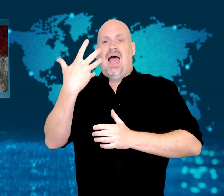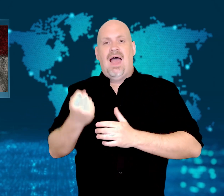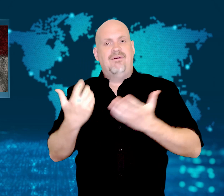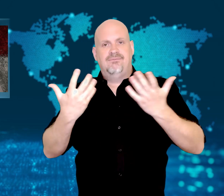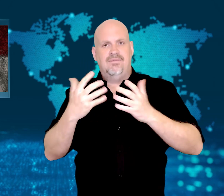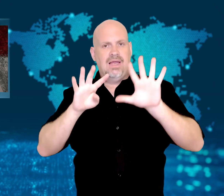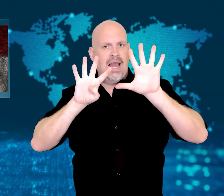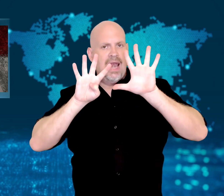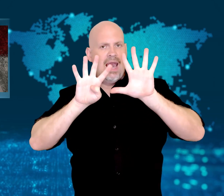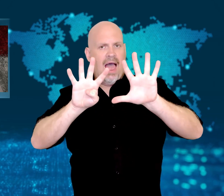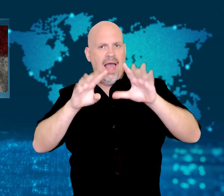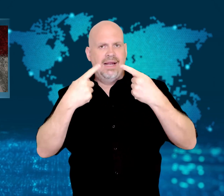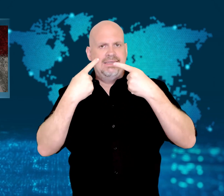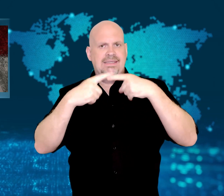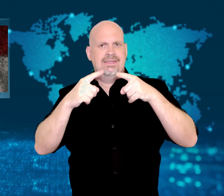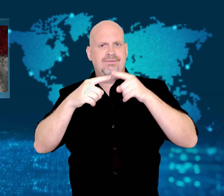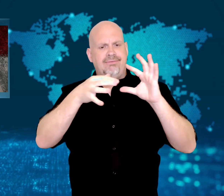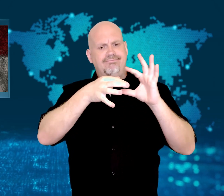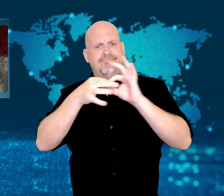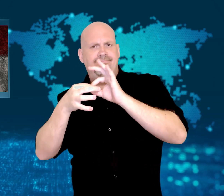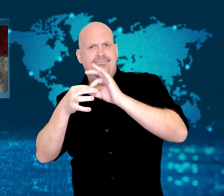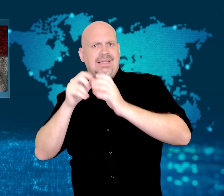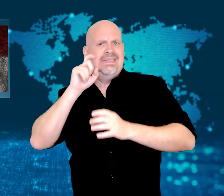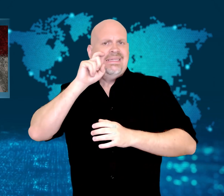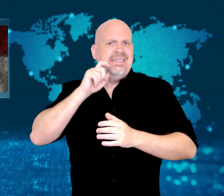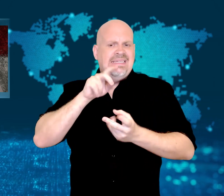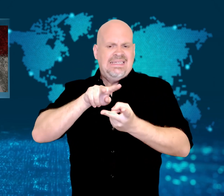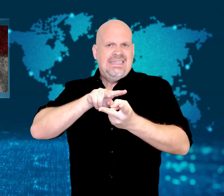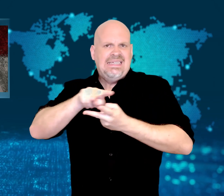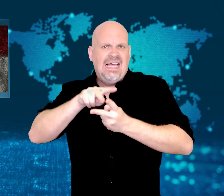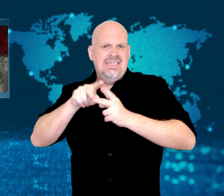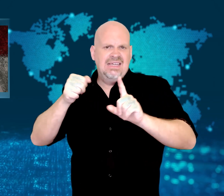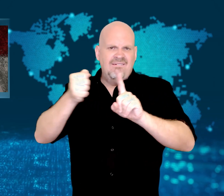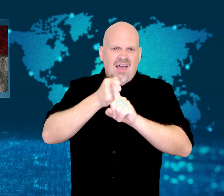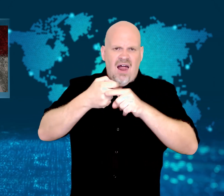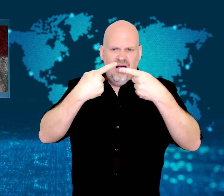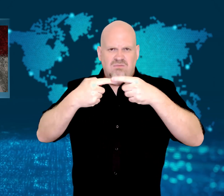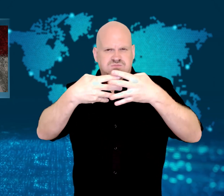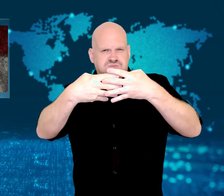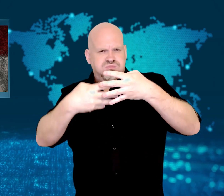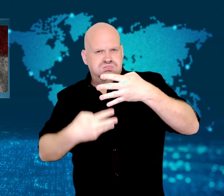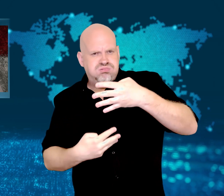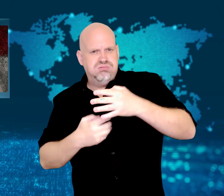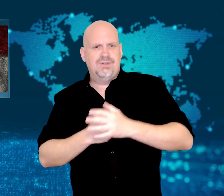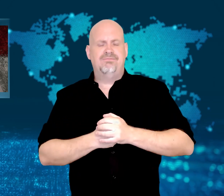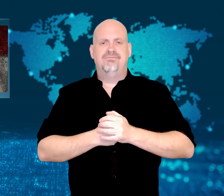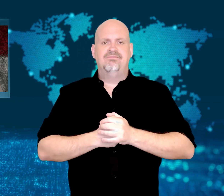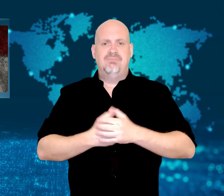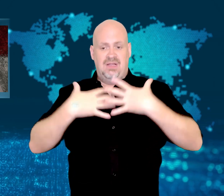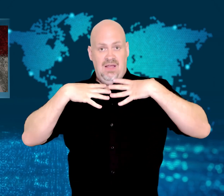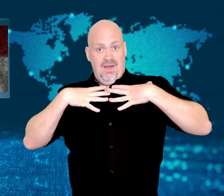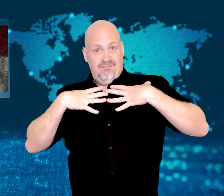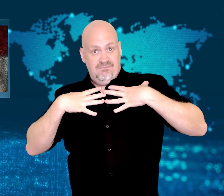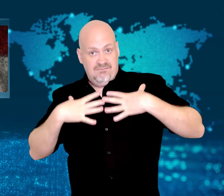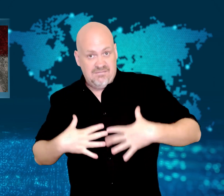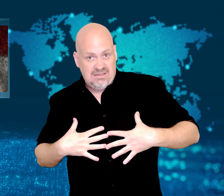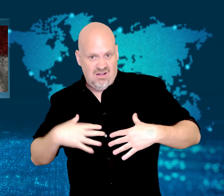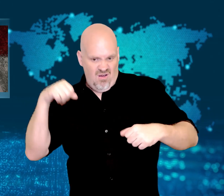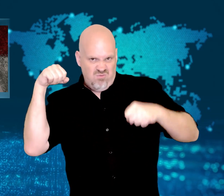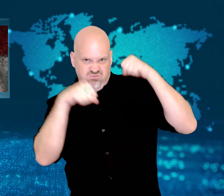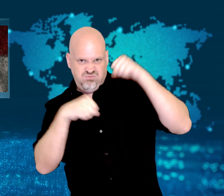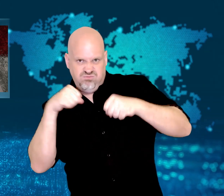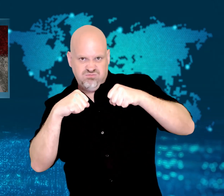The legislation includes nine different forms of sexual violence